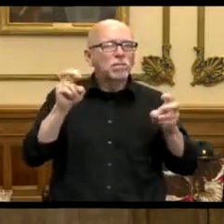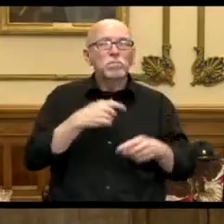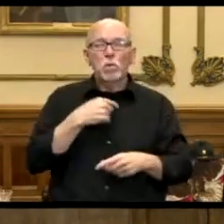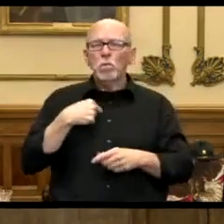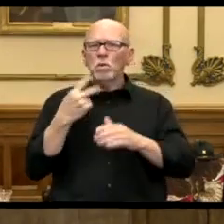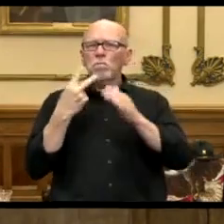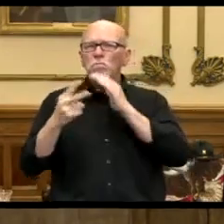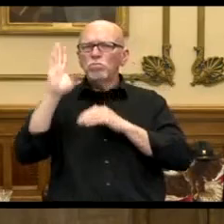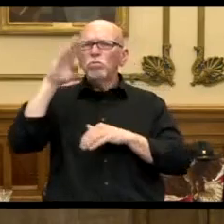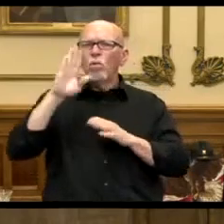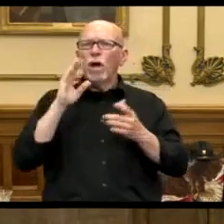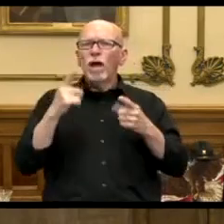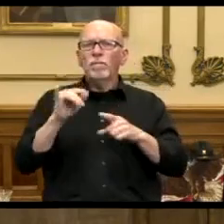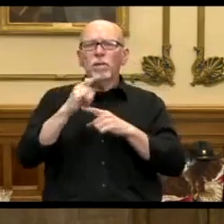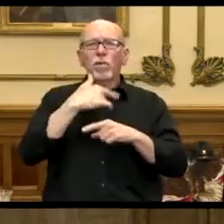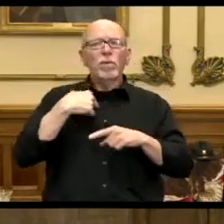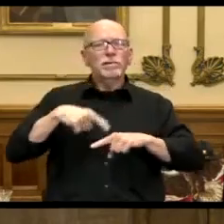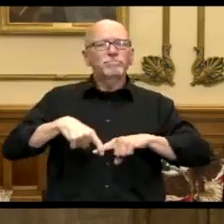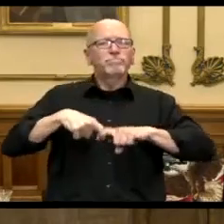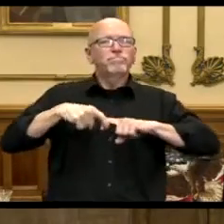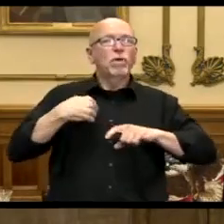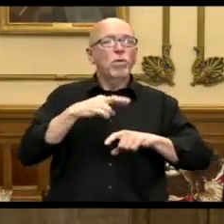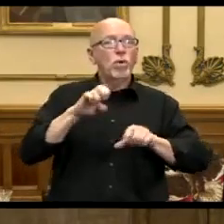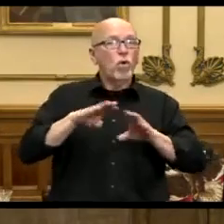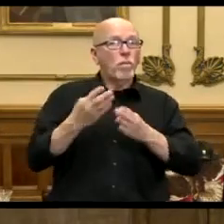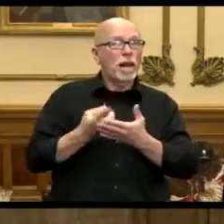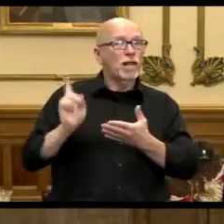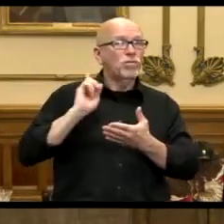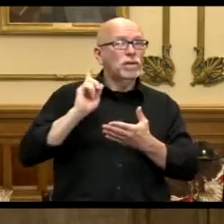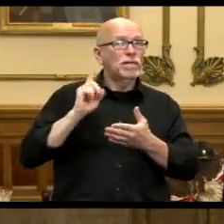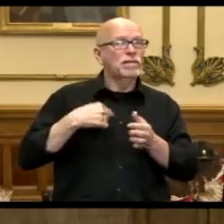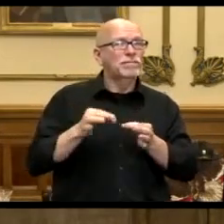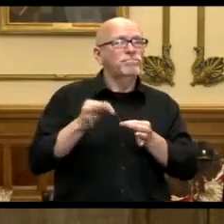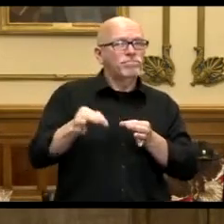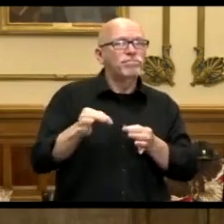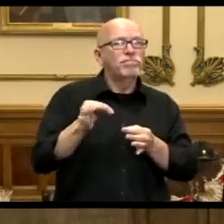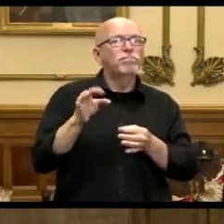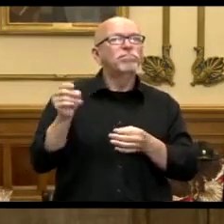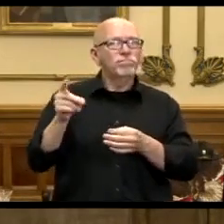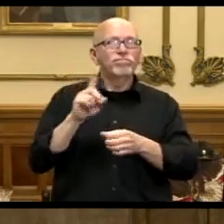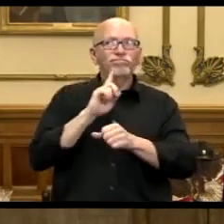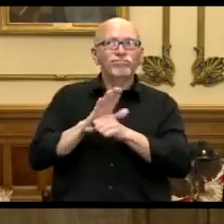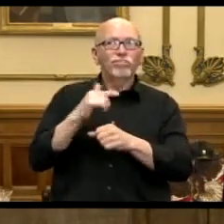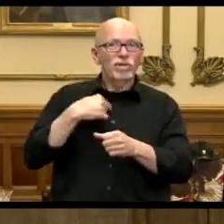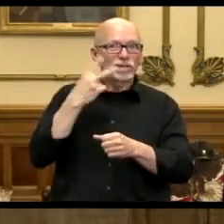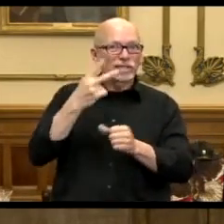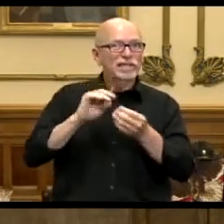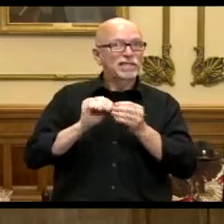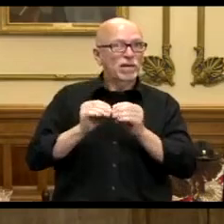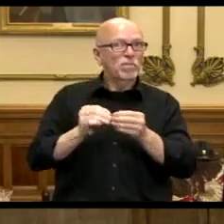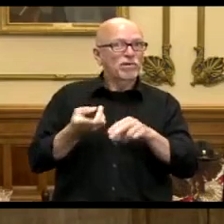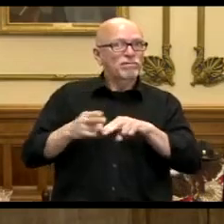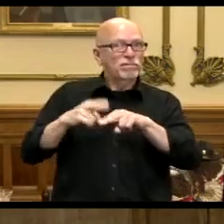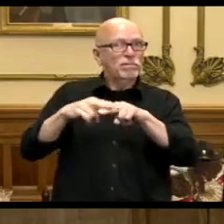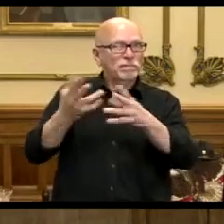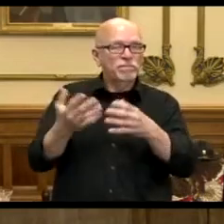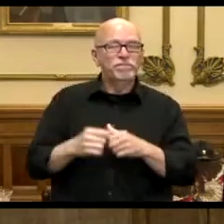why we pause the reopening plan last week, and that decision has been confirmed by the numbers that we've been experiencing. When we moved to